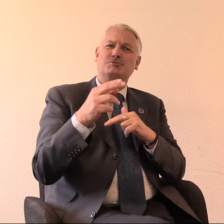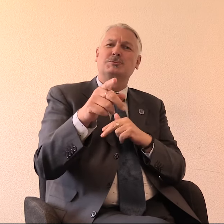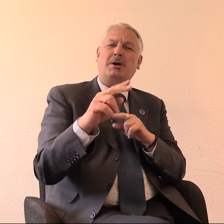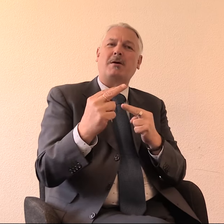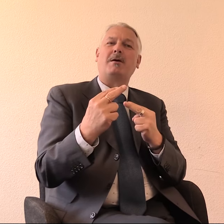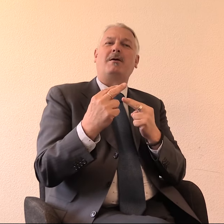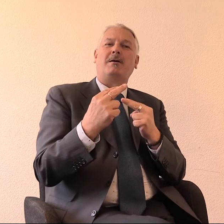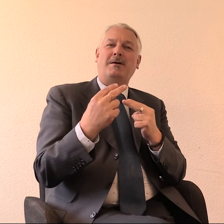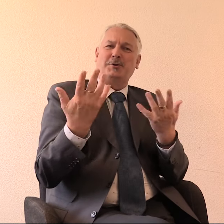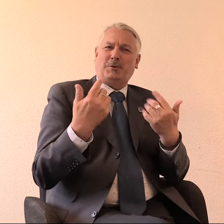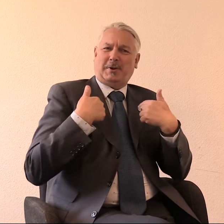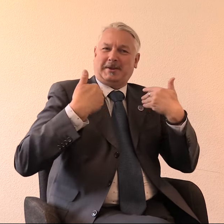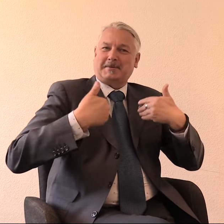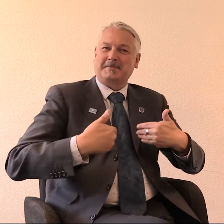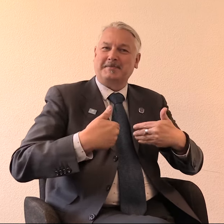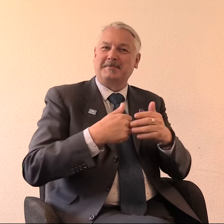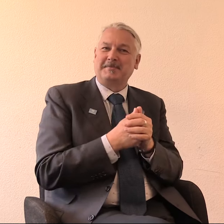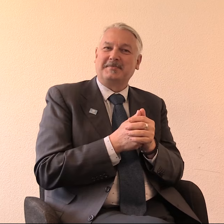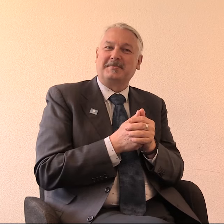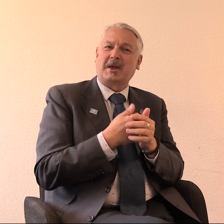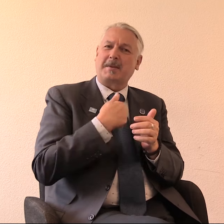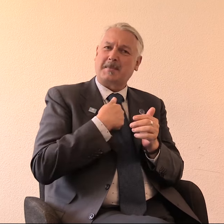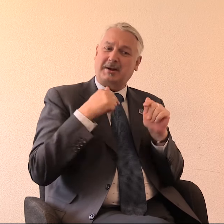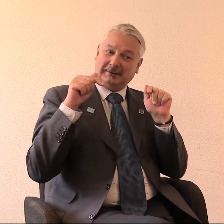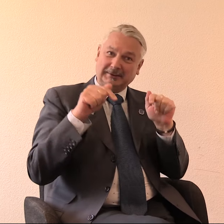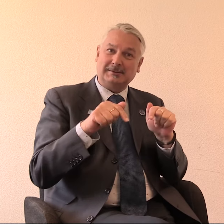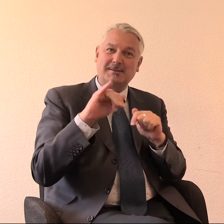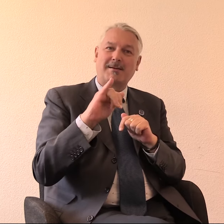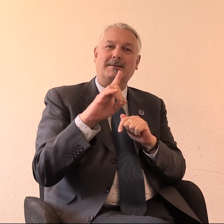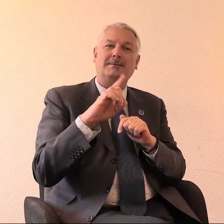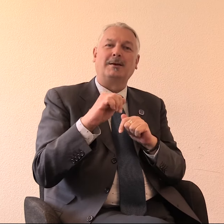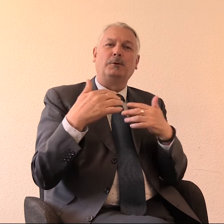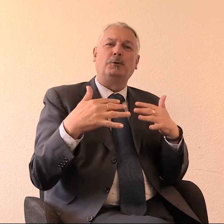Hopefully this gives you an appreciation of who I am.